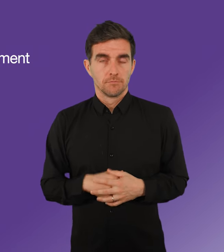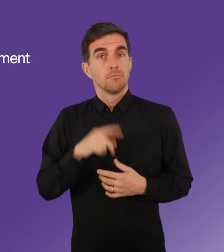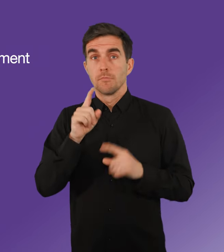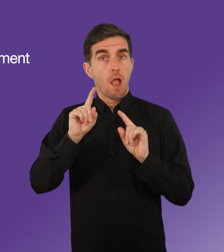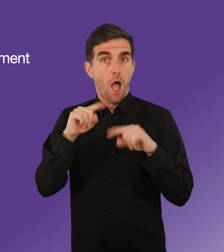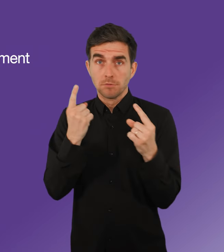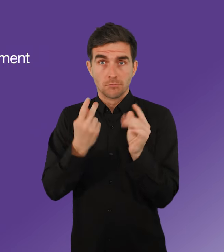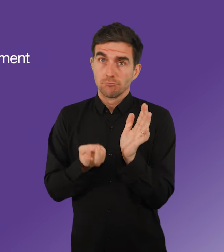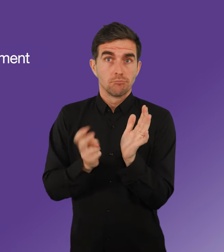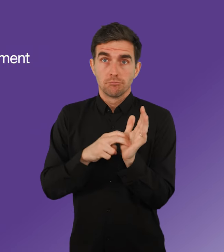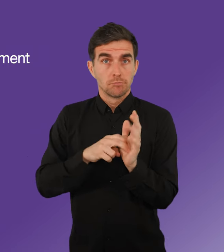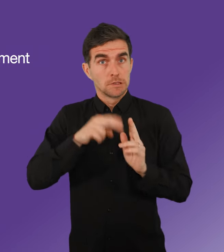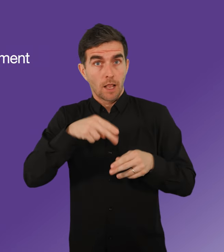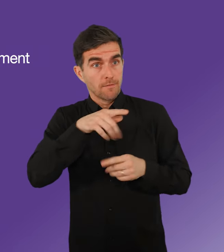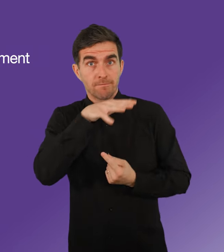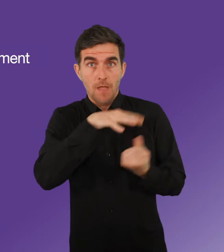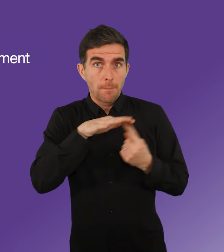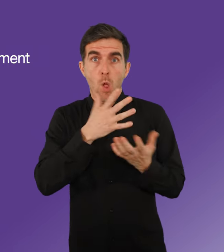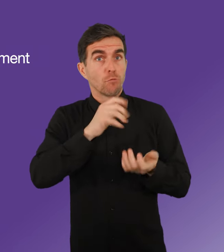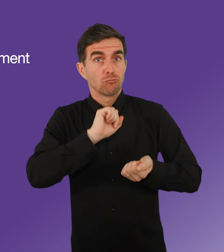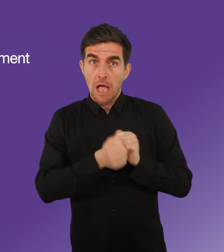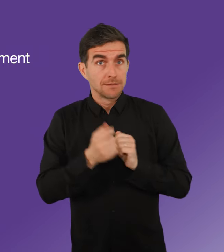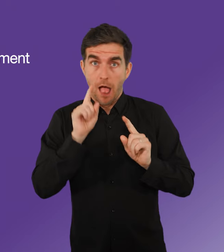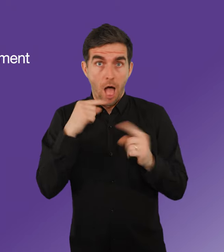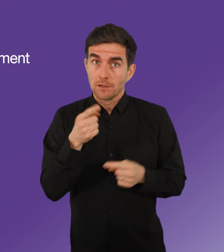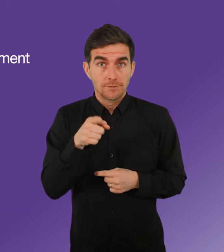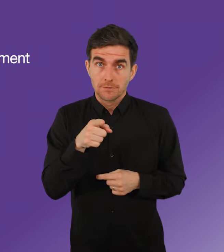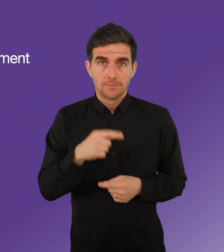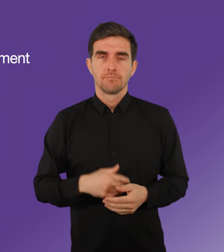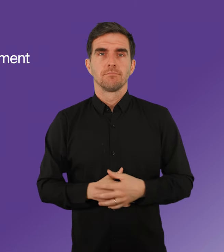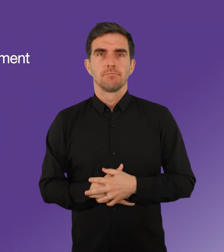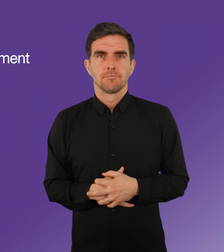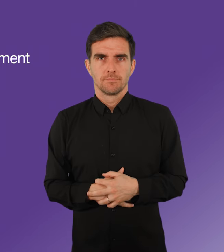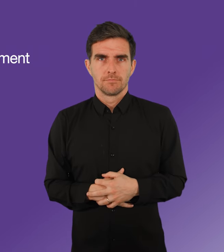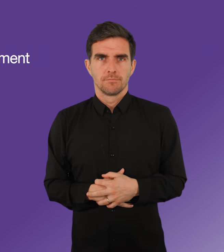If you cannot register the death of a family member or friend